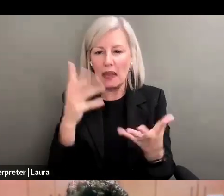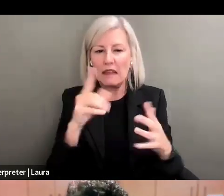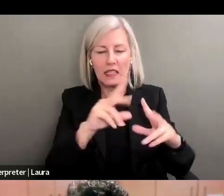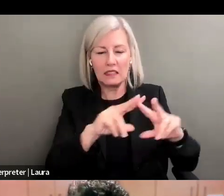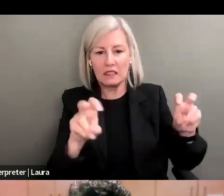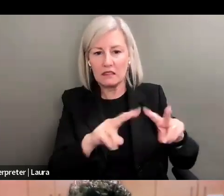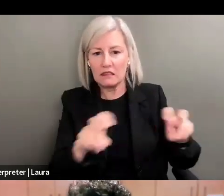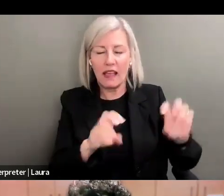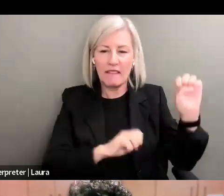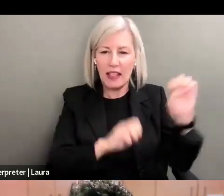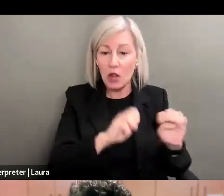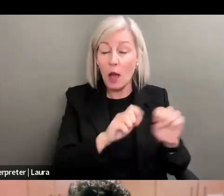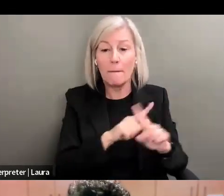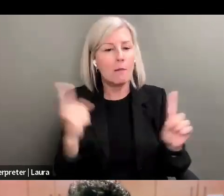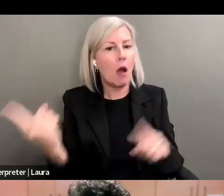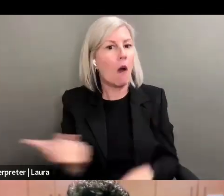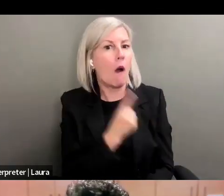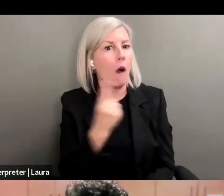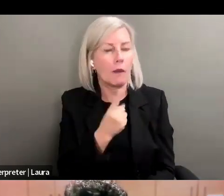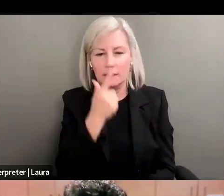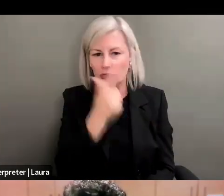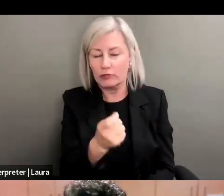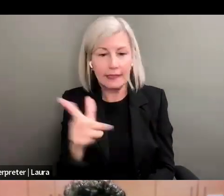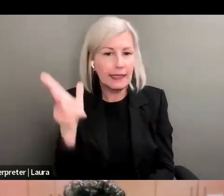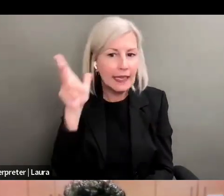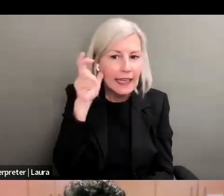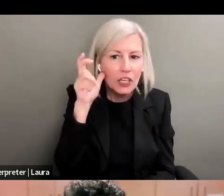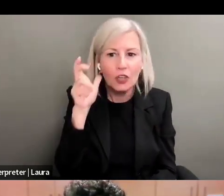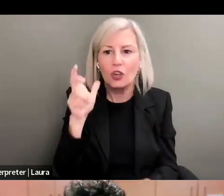interested to hear from the people who might use them differently than me.